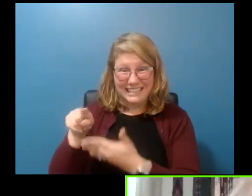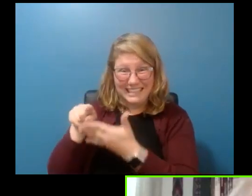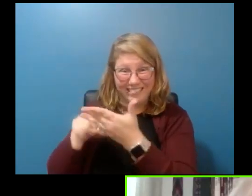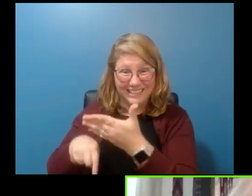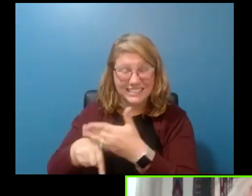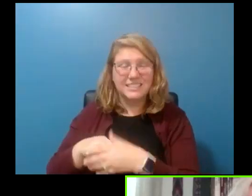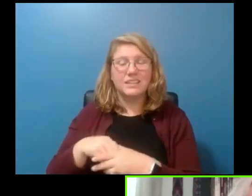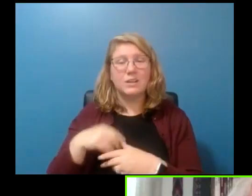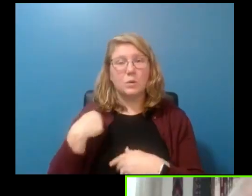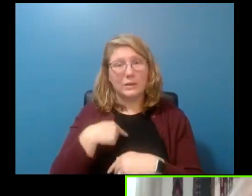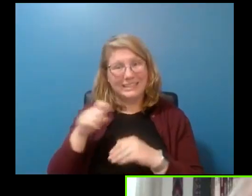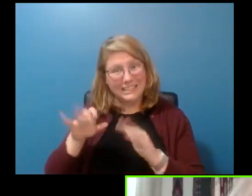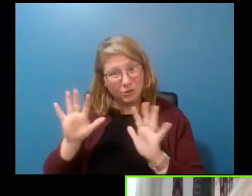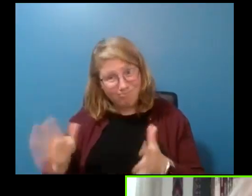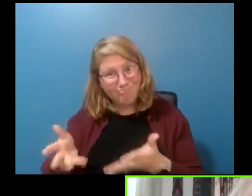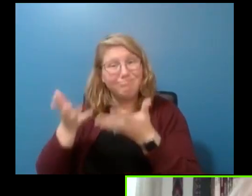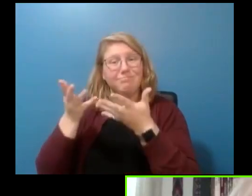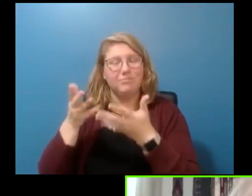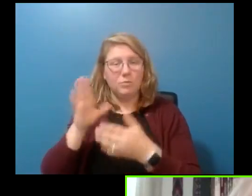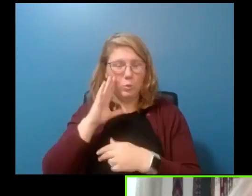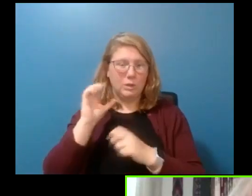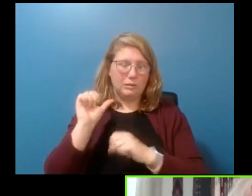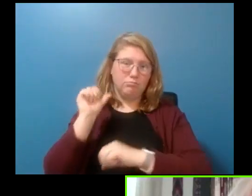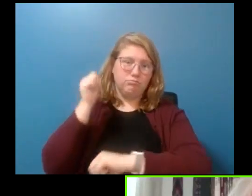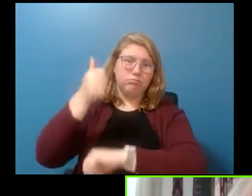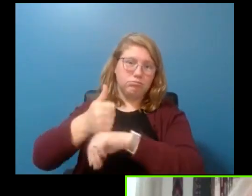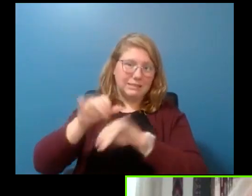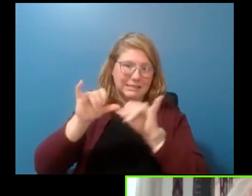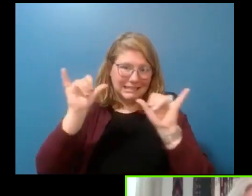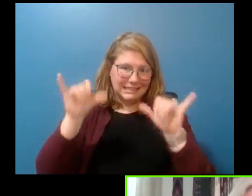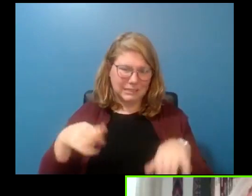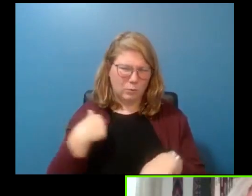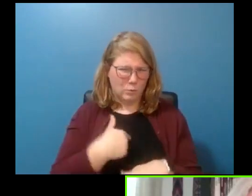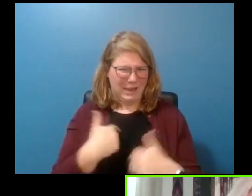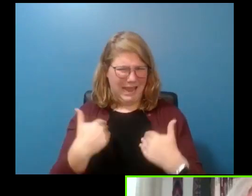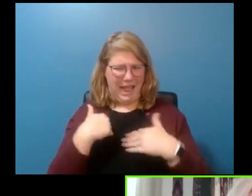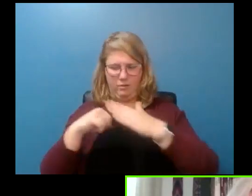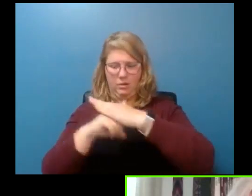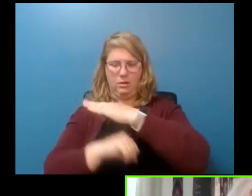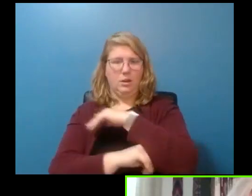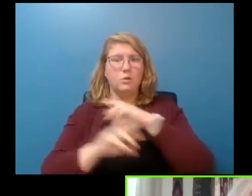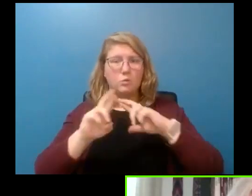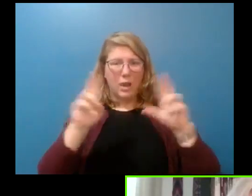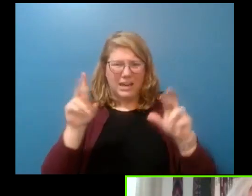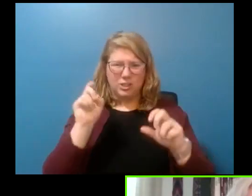Sue Abderholden: So, one thing, you know, sometimes you hear around the community people